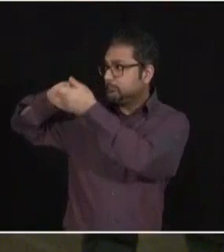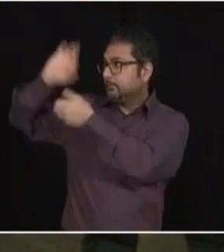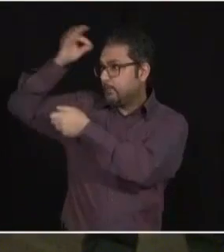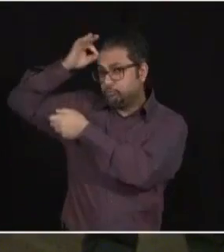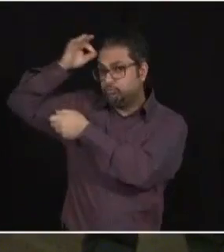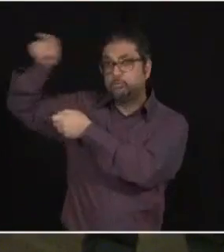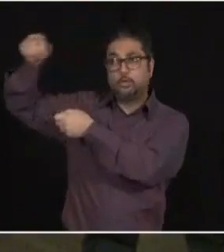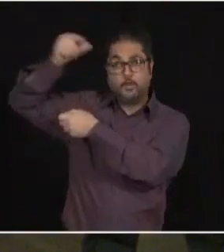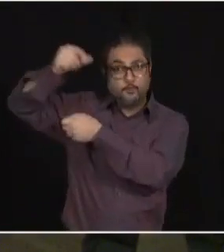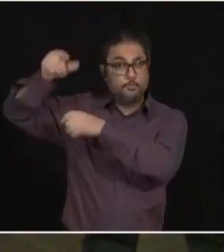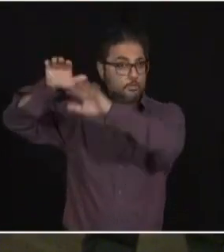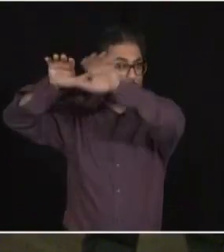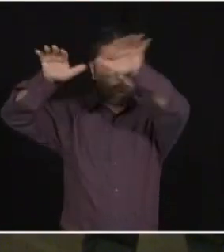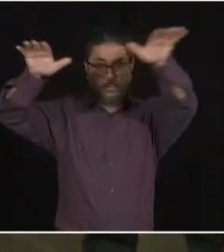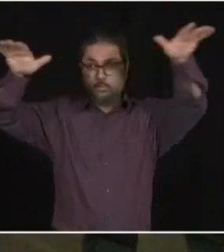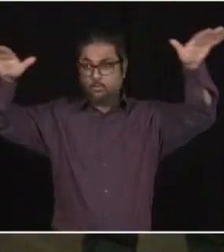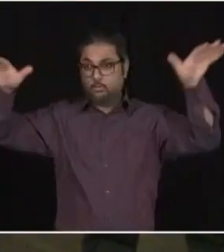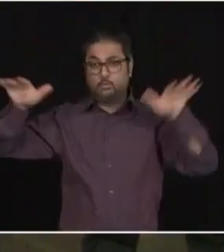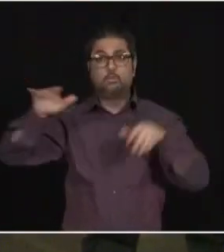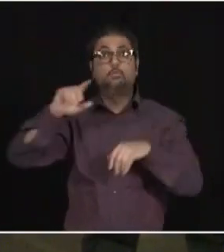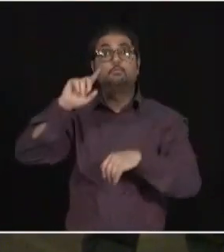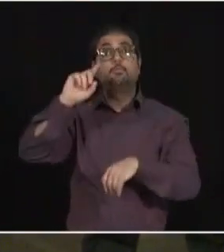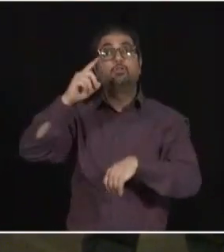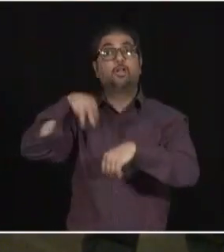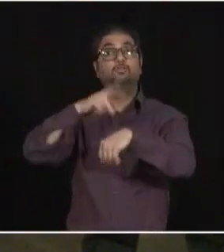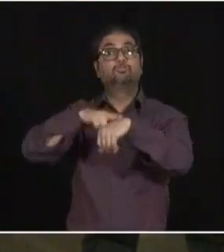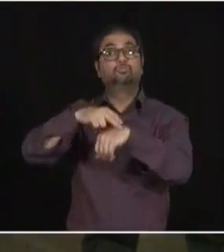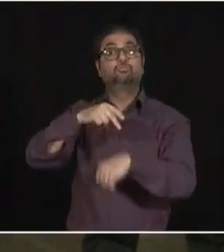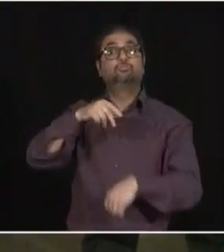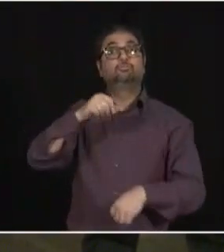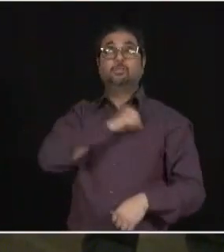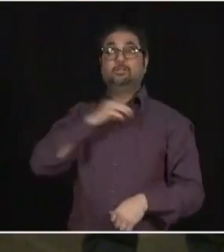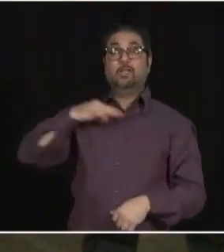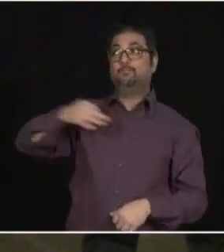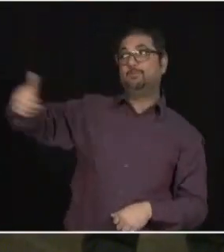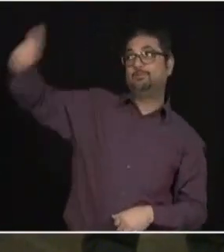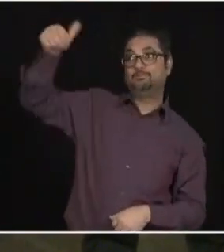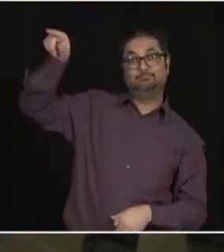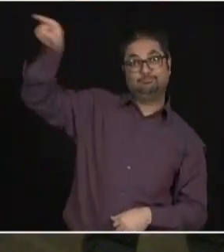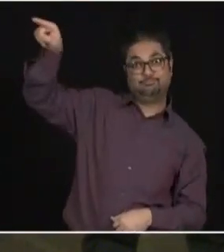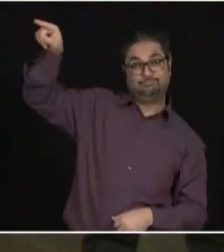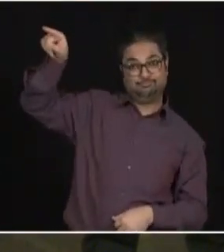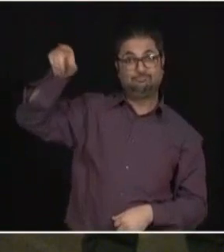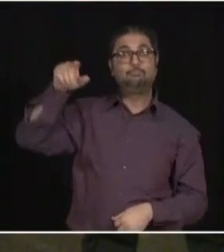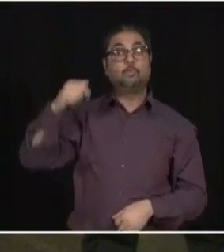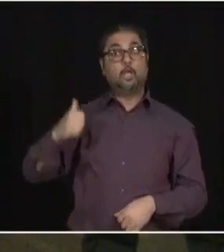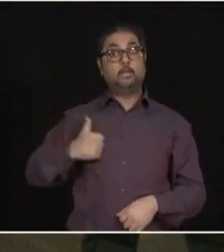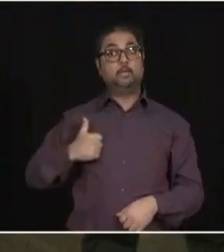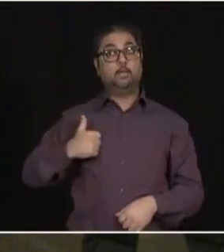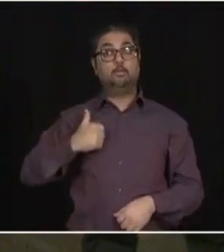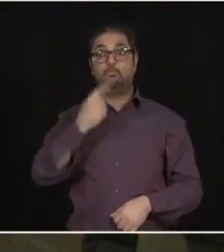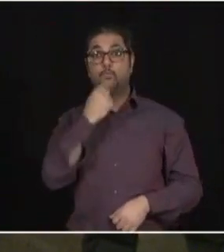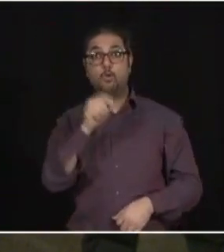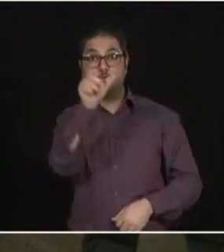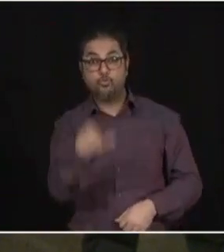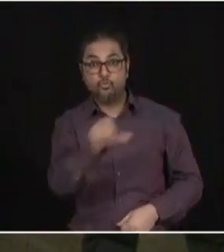Nations chiefs and councils, and agencies such as the canorous. Red Cross.